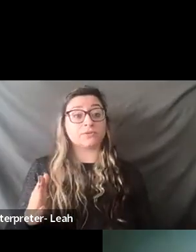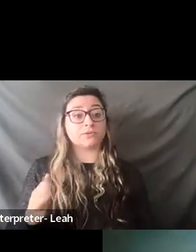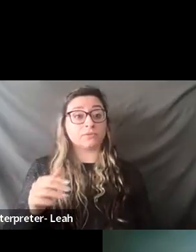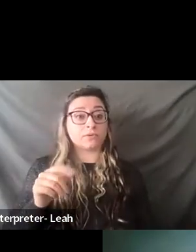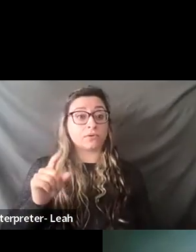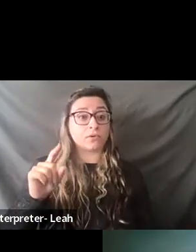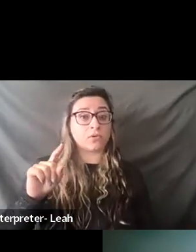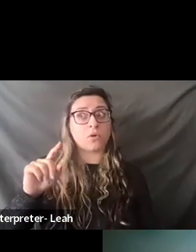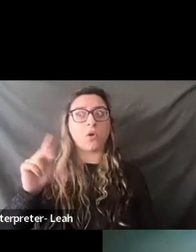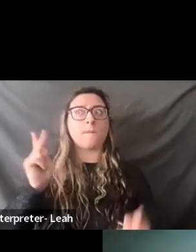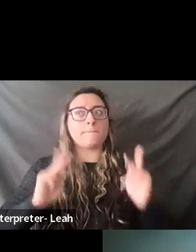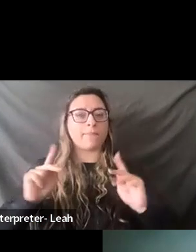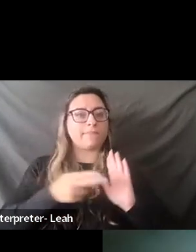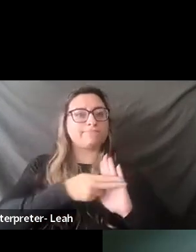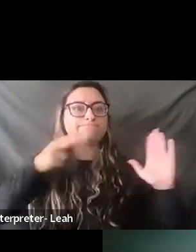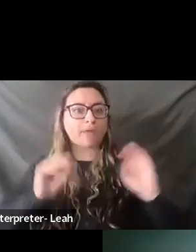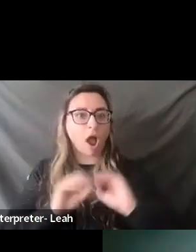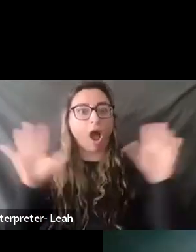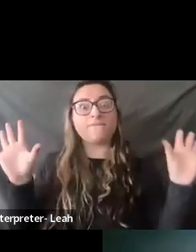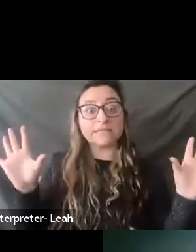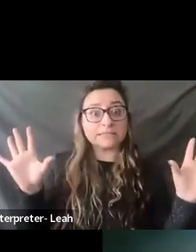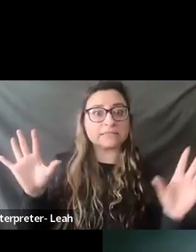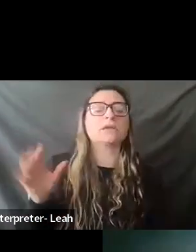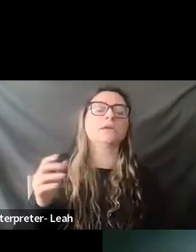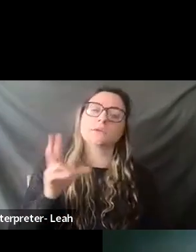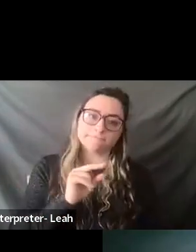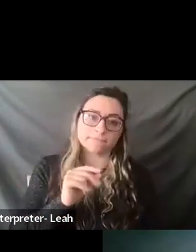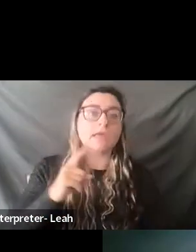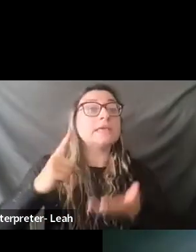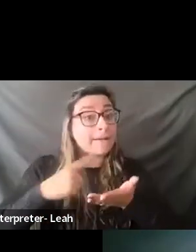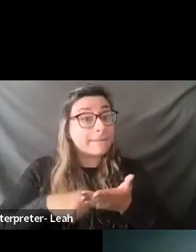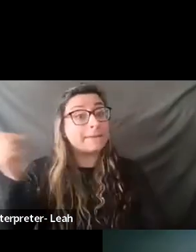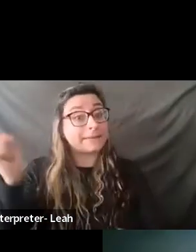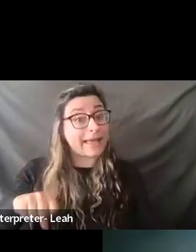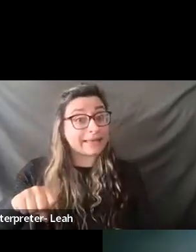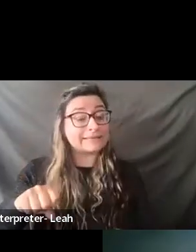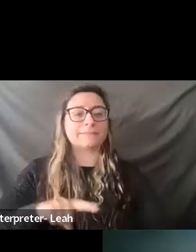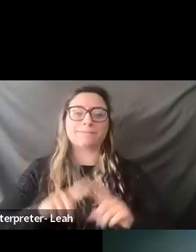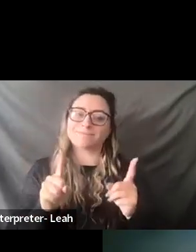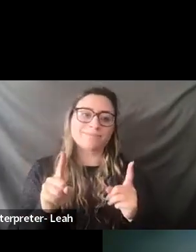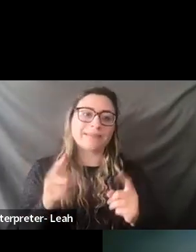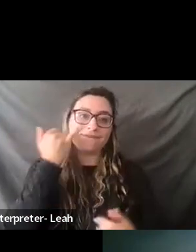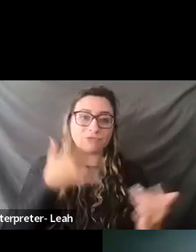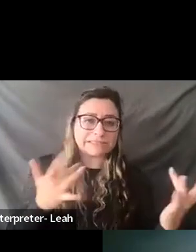I was just going to say, to build on that, phenomenally important point, Regina, and I think that one of the takeaways from that can be, you know, how do we generalize what the effectiveness of what we see there, and I think one of the strategies we can use is to really identify who are the leaders within the community, and the other geographic-type descriptor of community -- we see that in the rural community. And the leaders are not necessarily the people with the titles.